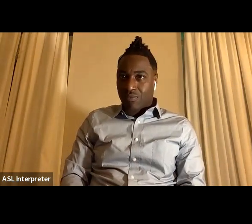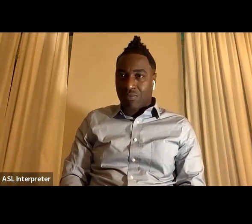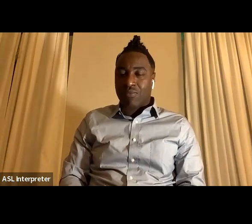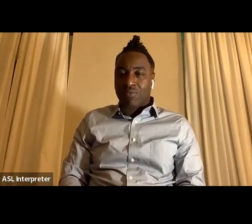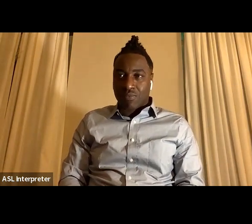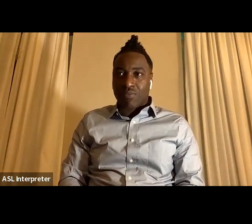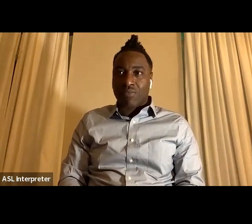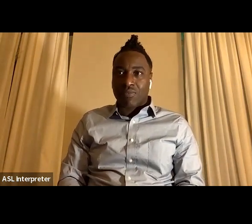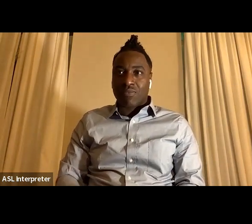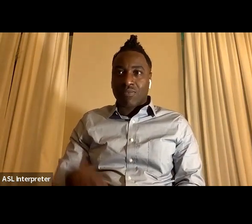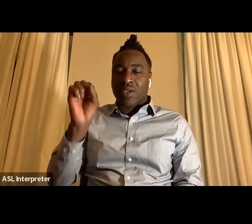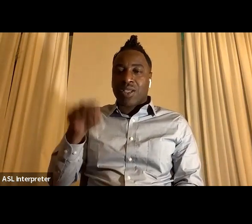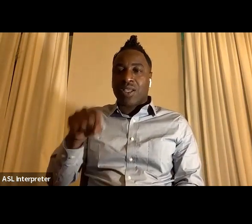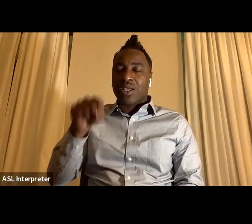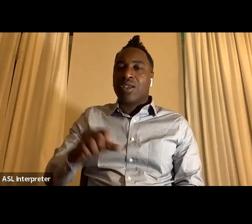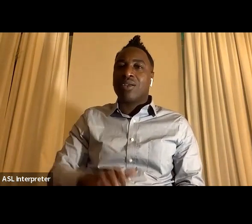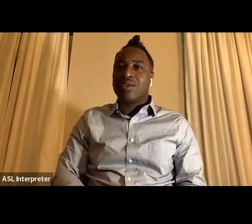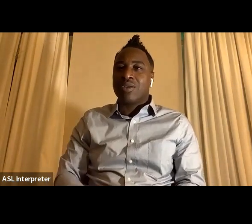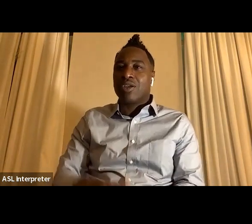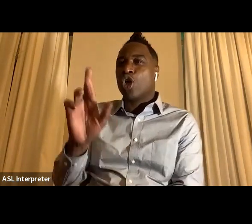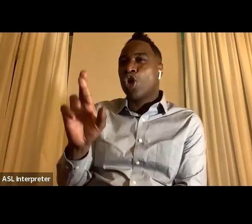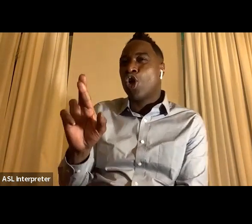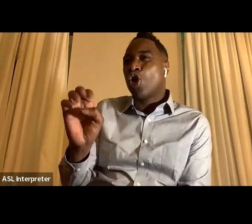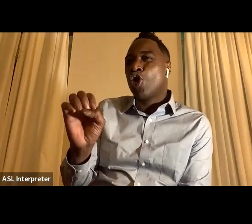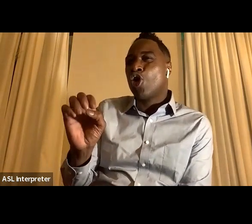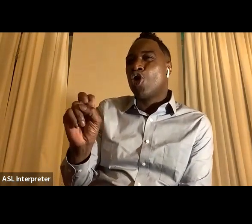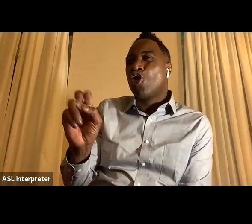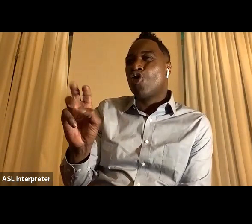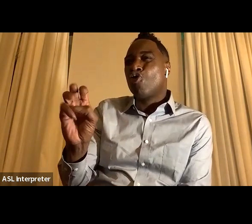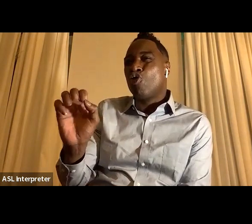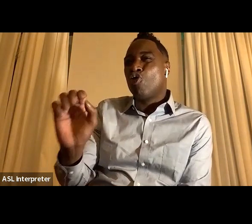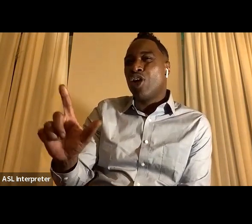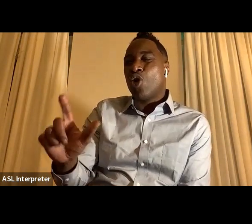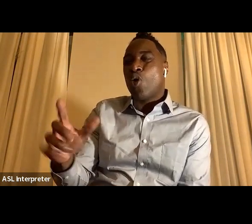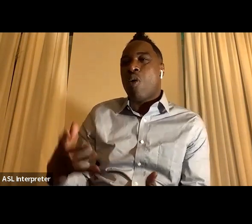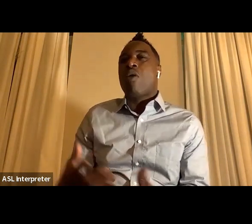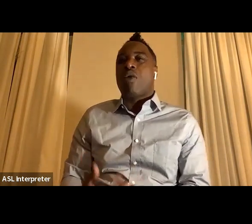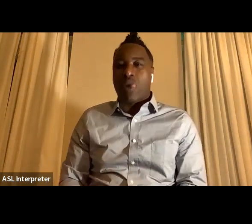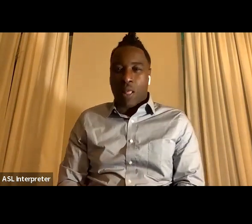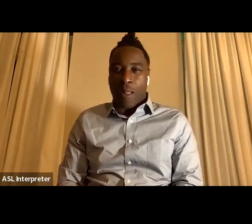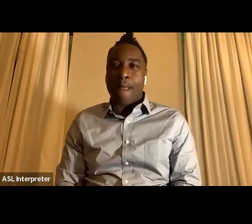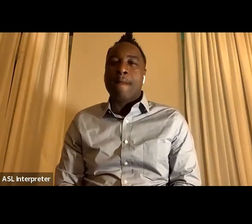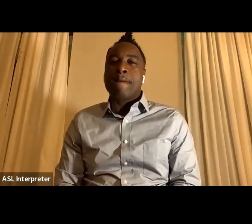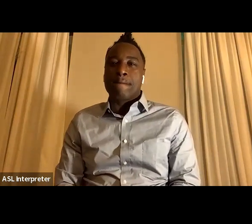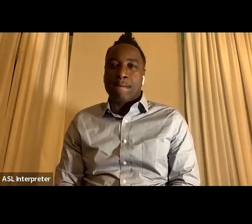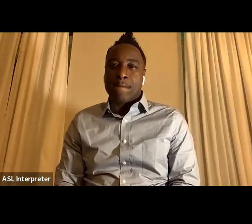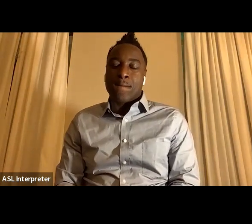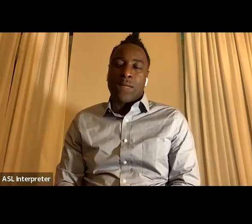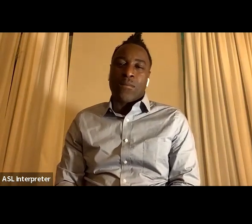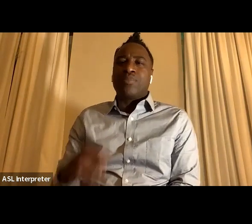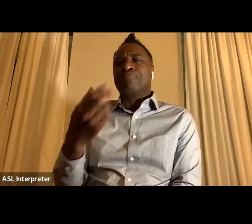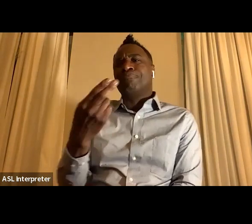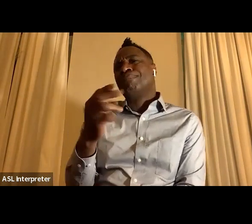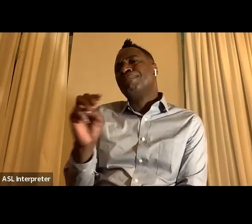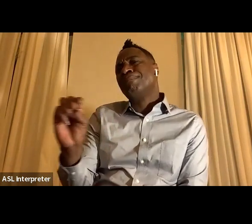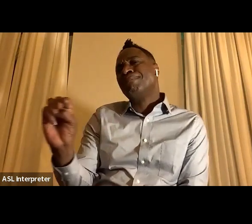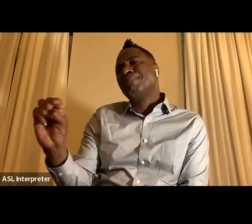yeah. Renewal. Mm. You know, like